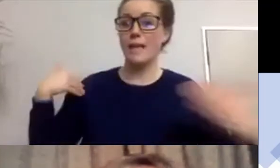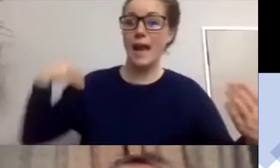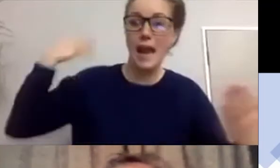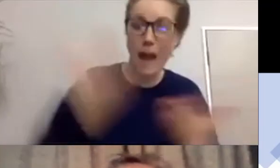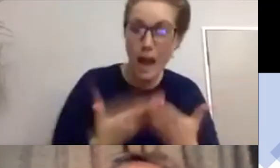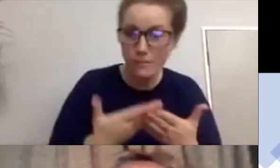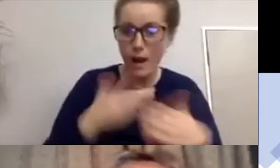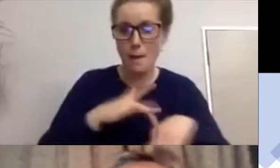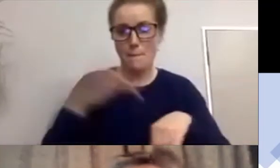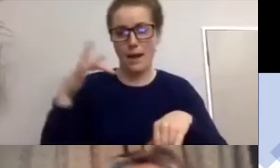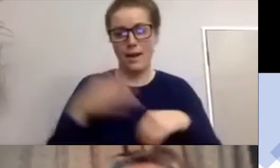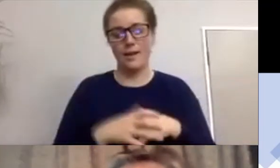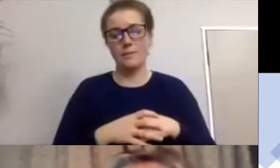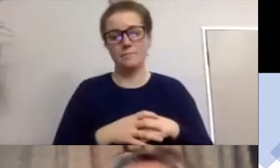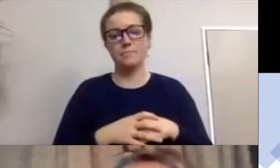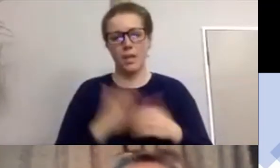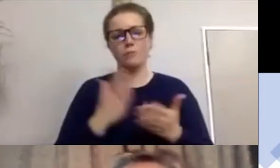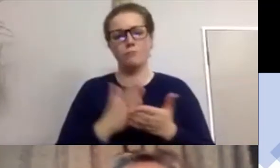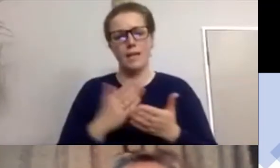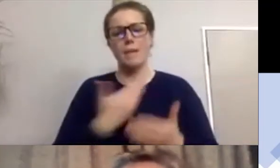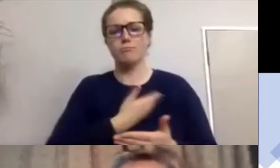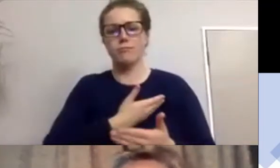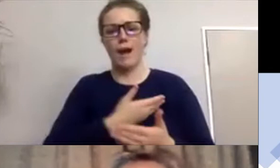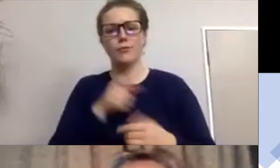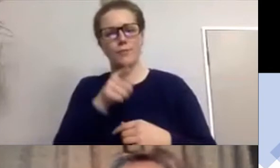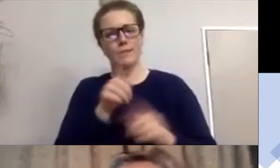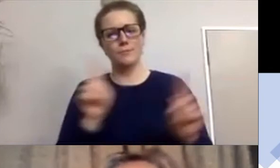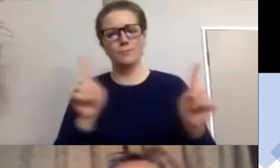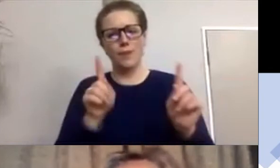we've done, which I'm extremely proud of, it's a shame that the menu at the bar